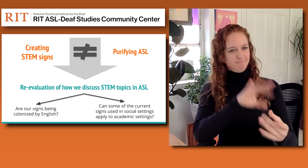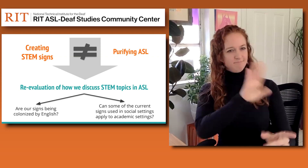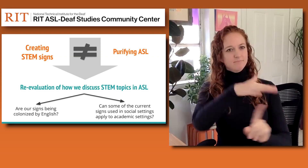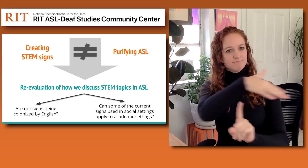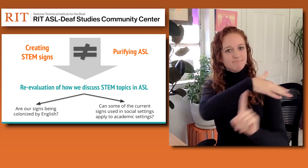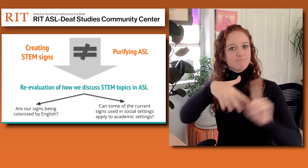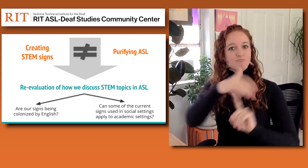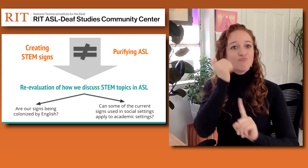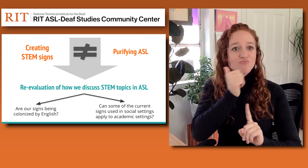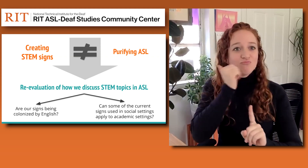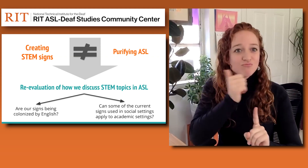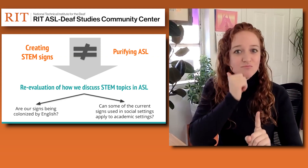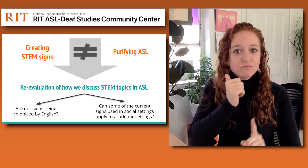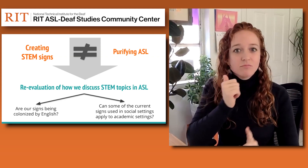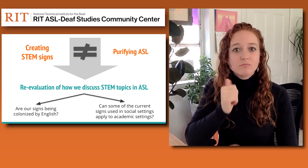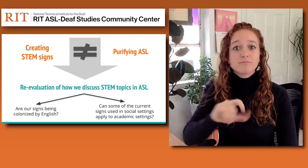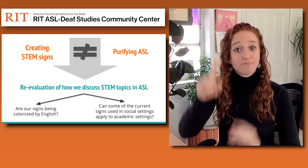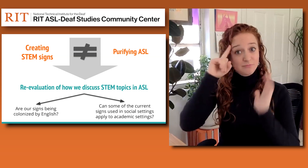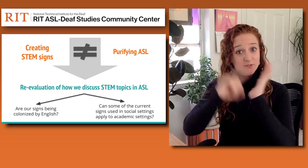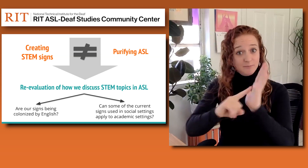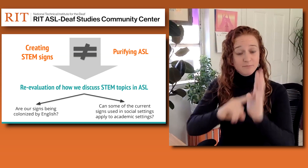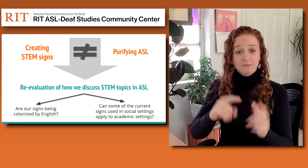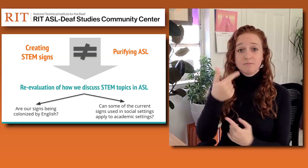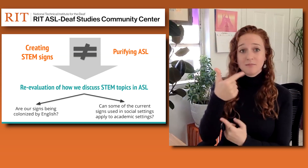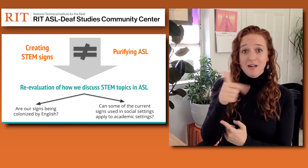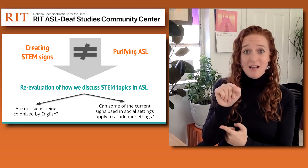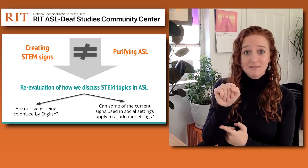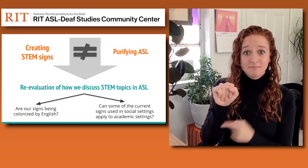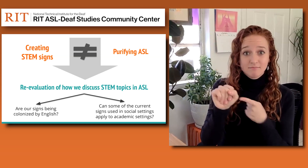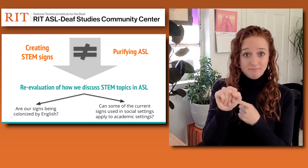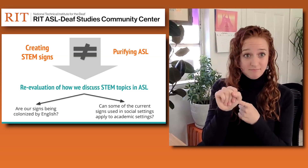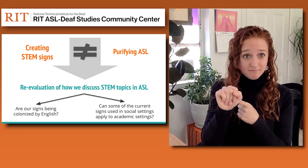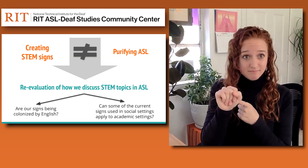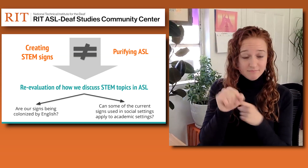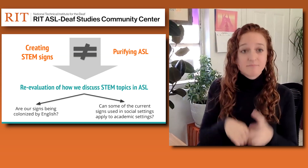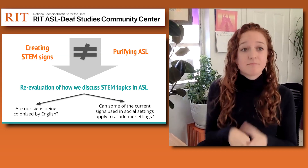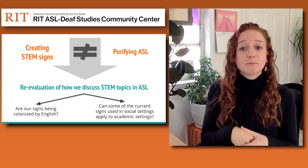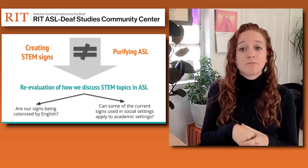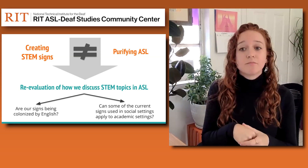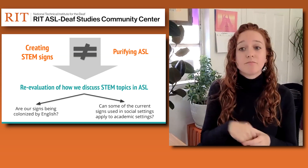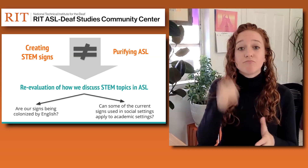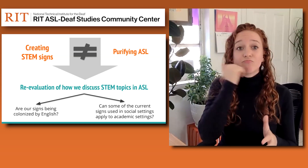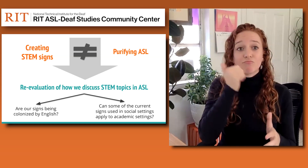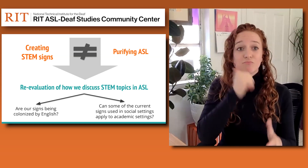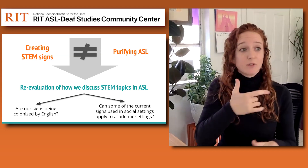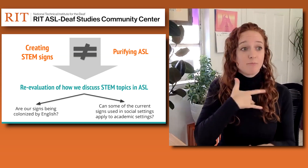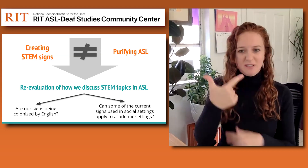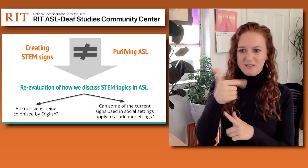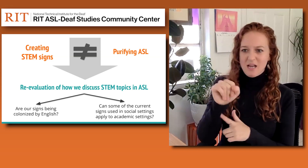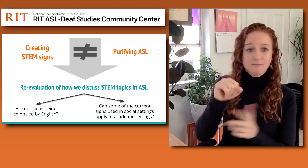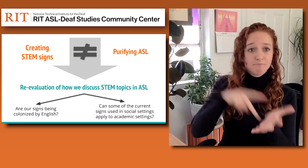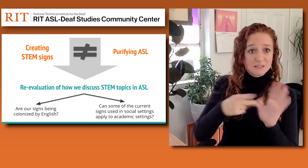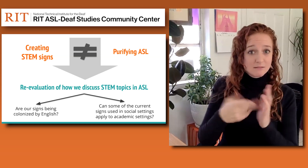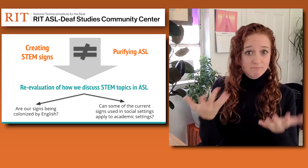linked to the context of everyday life. If you think about the word "gas" or the sign "gas,"